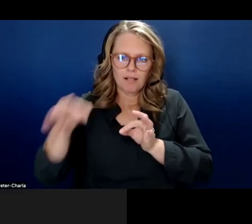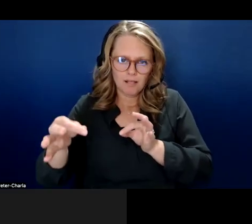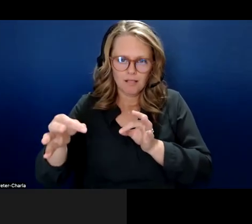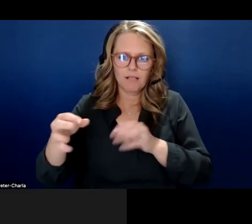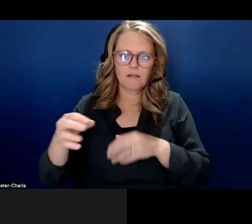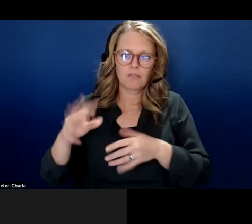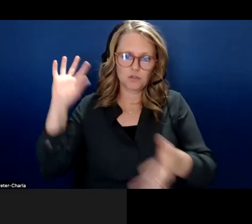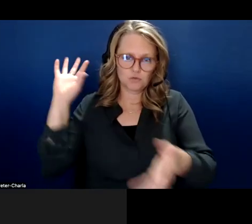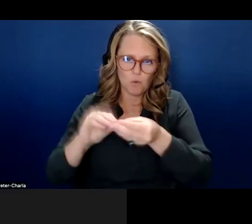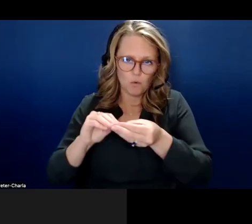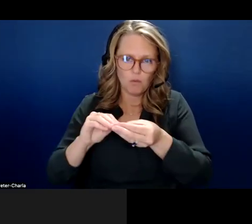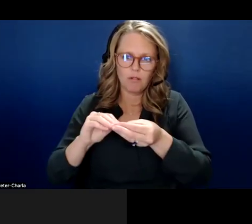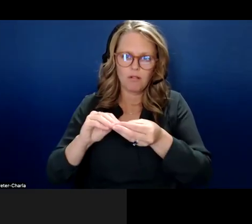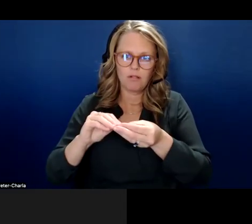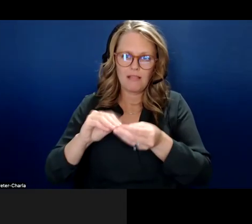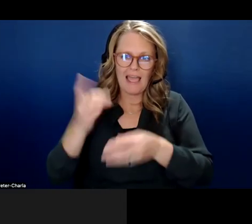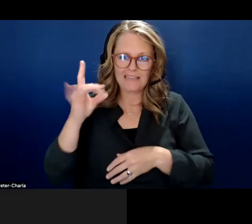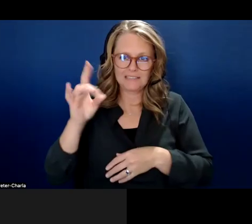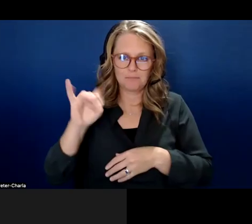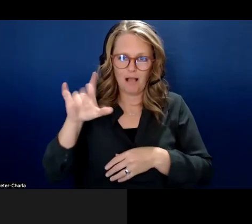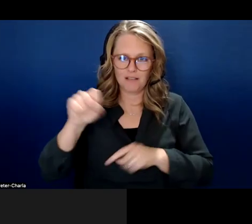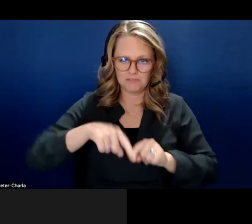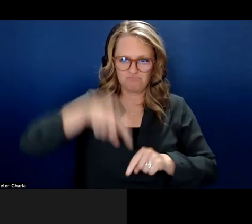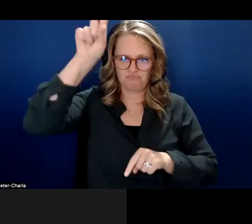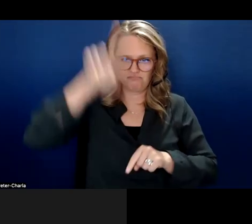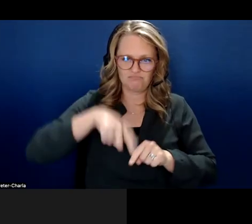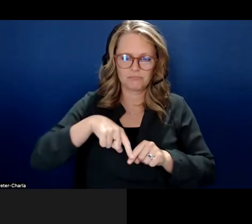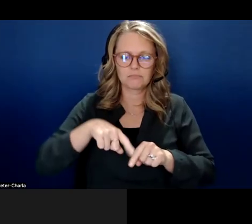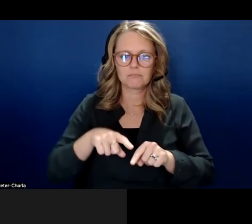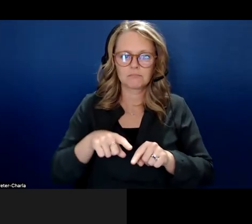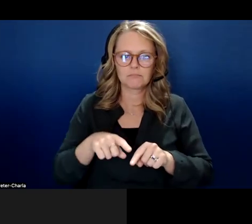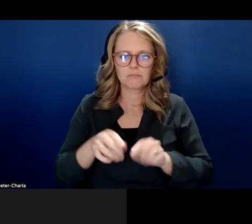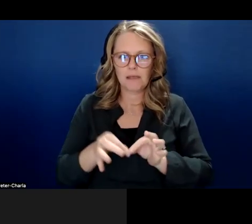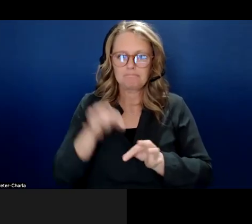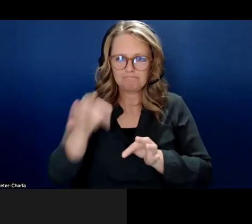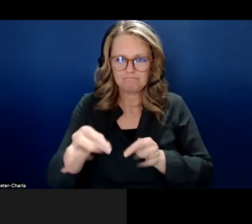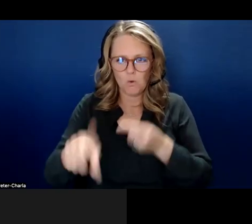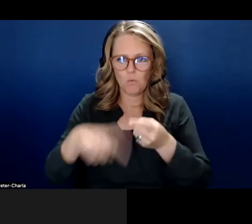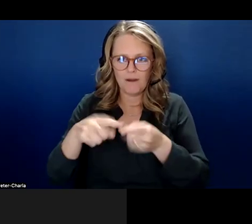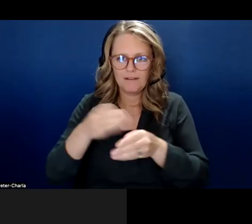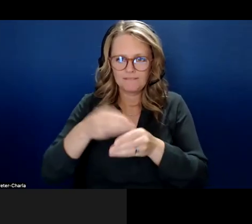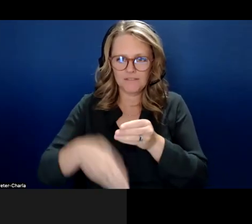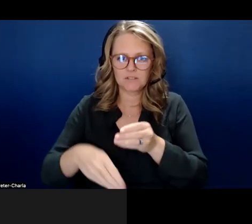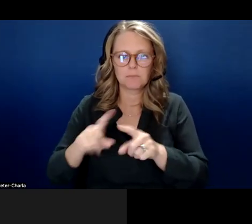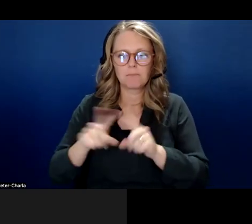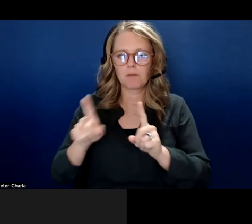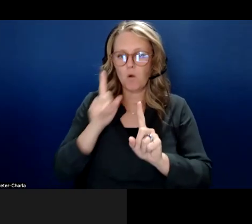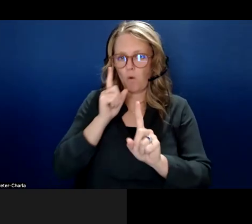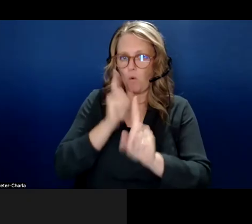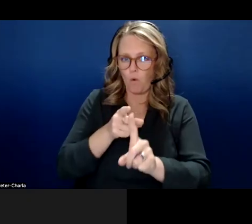But I think what we'll seek to do is address the, you know, certain parts of the corridor before others